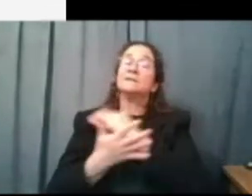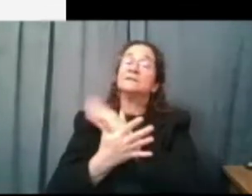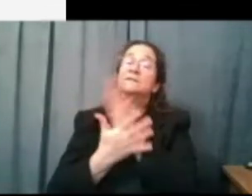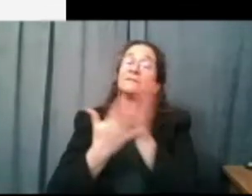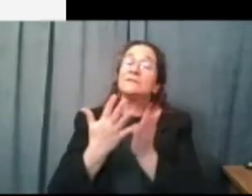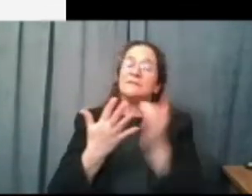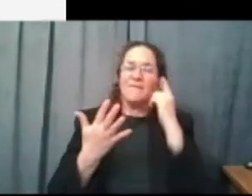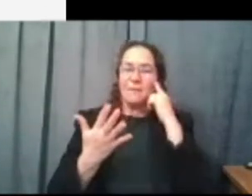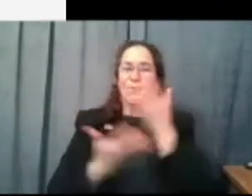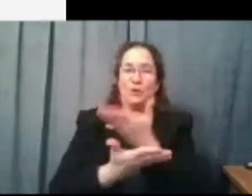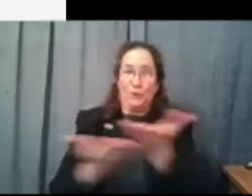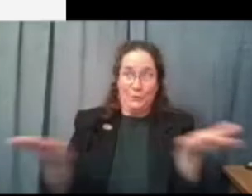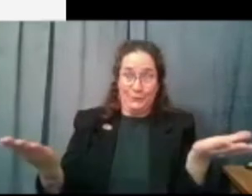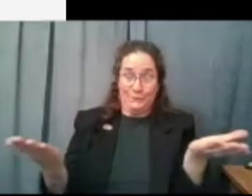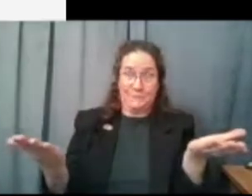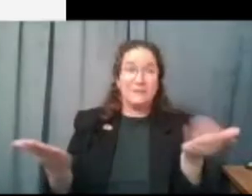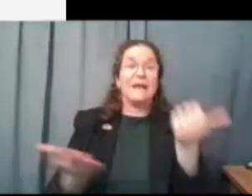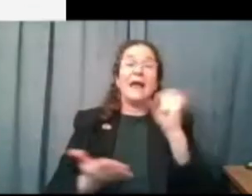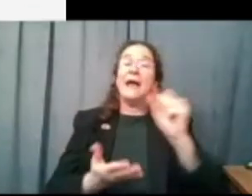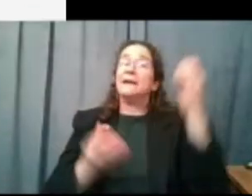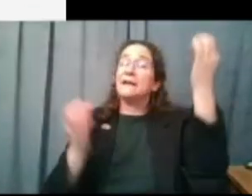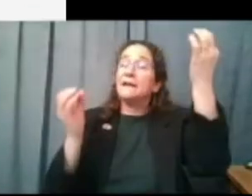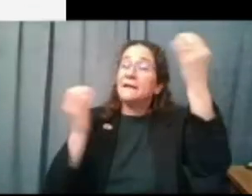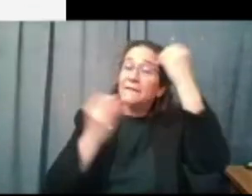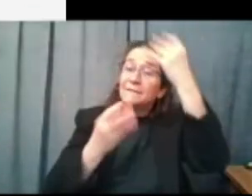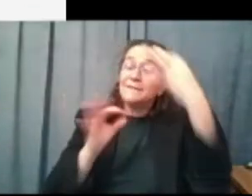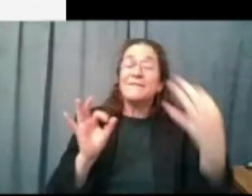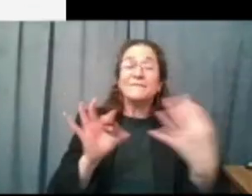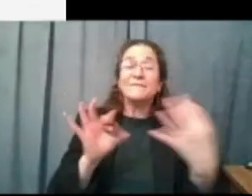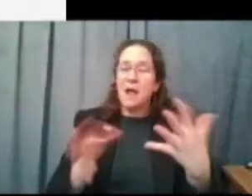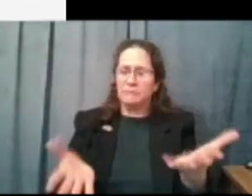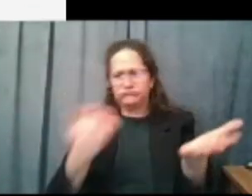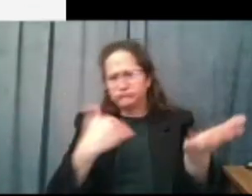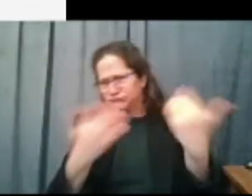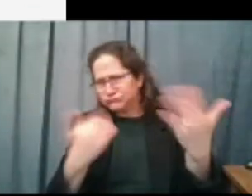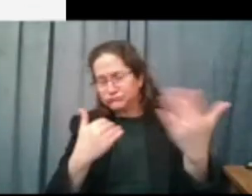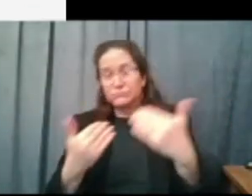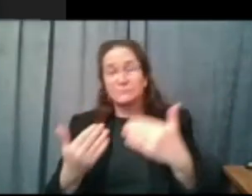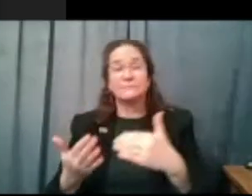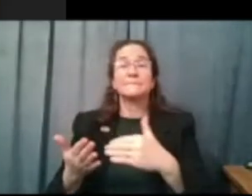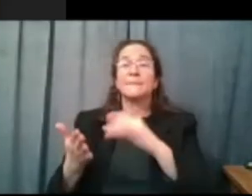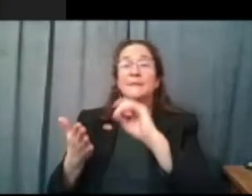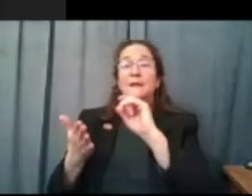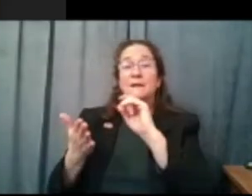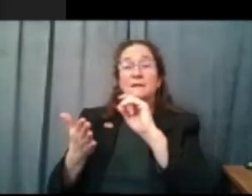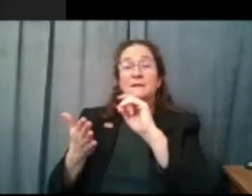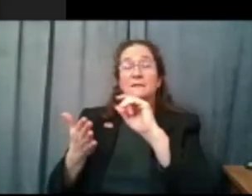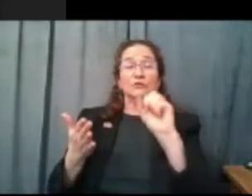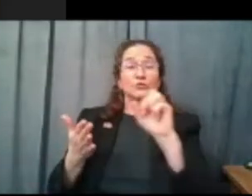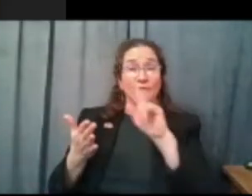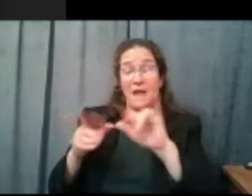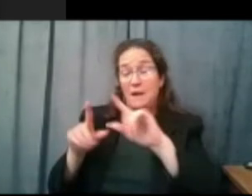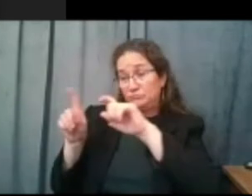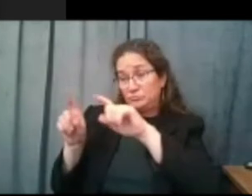And we welcome any feedback. By completing the survey, you'll be able to access a certificate, verifying your attendance